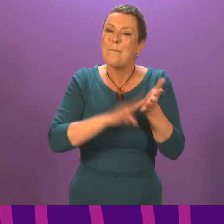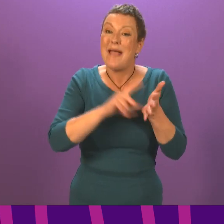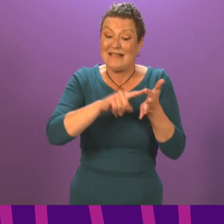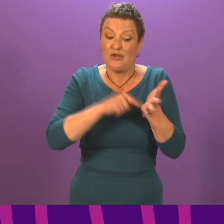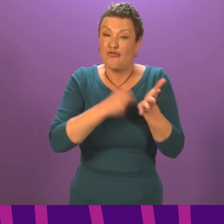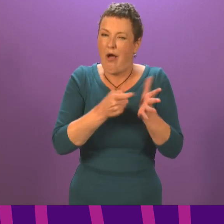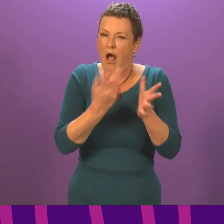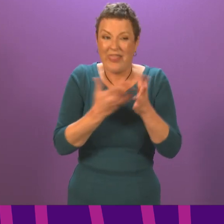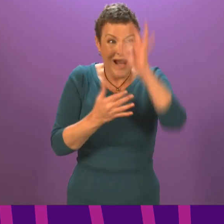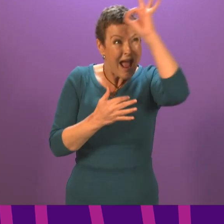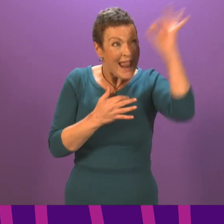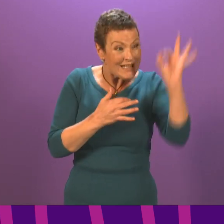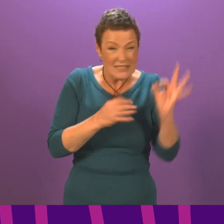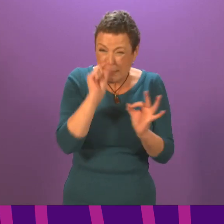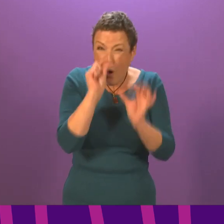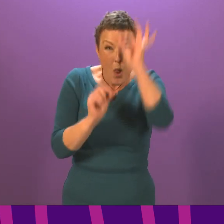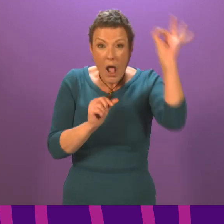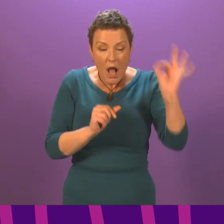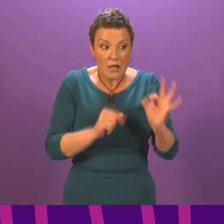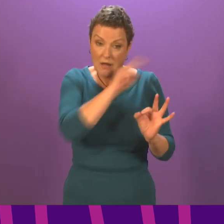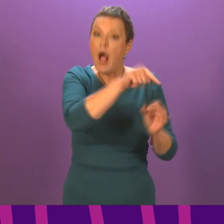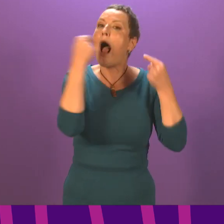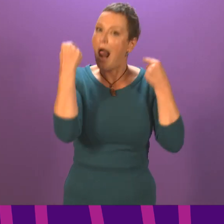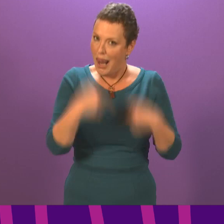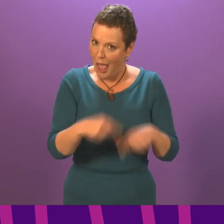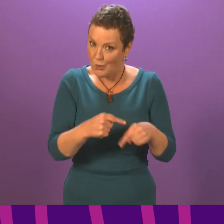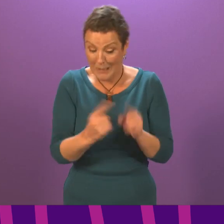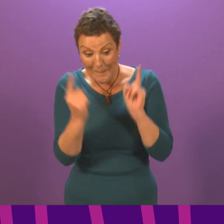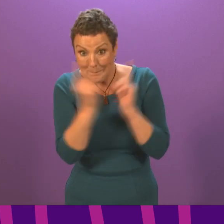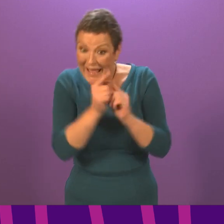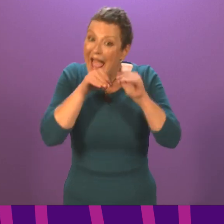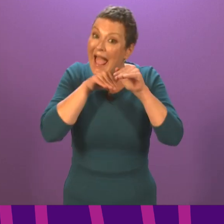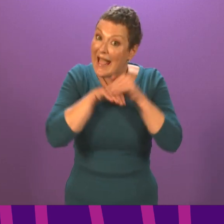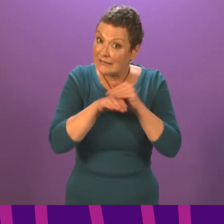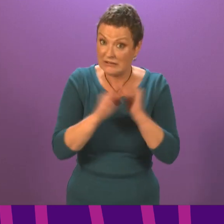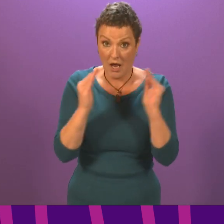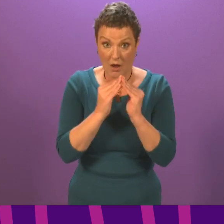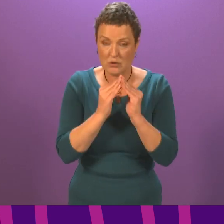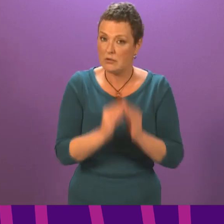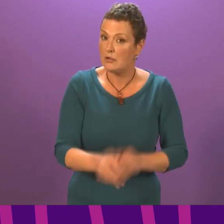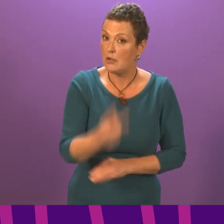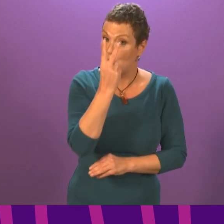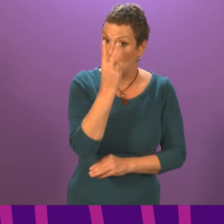That means that, from Friday, people on those islands will be able to meet in houses in groups of up to six, from a maximum of two households.